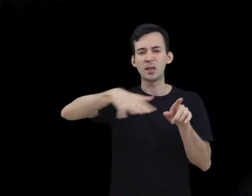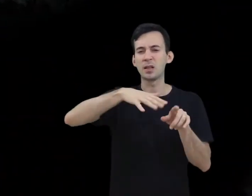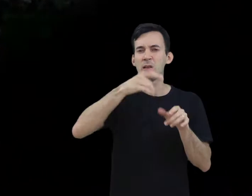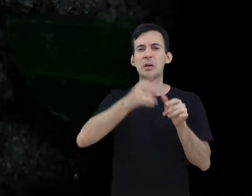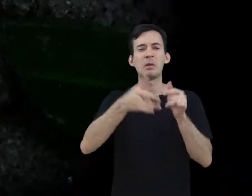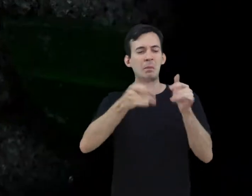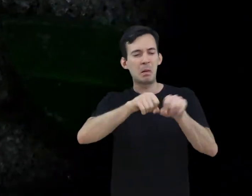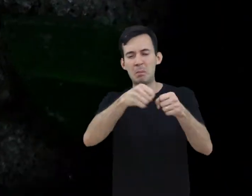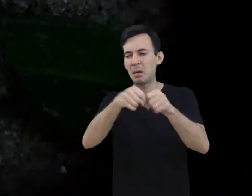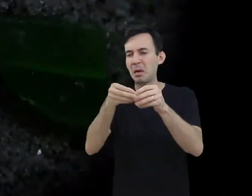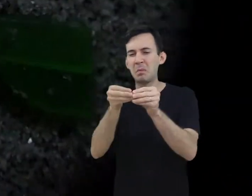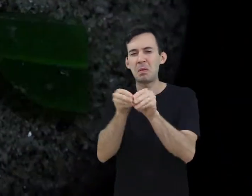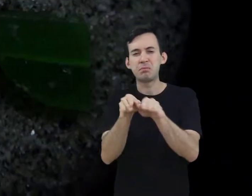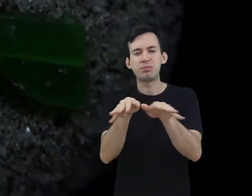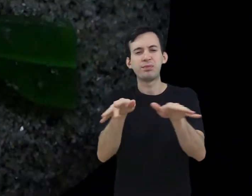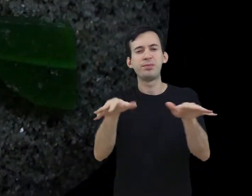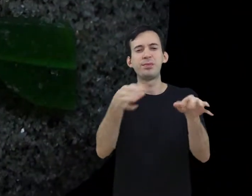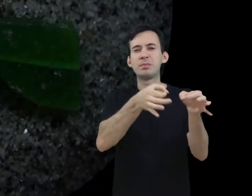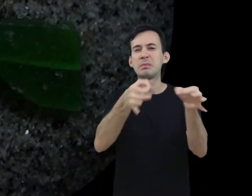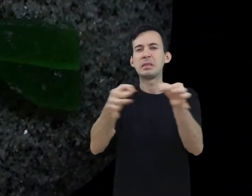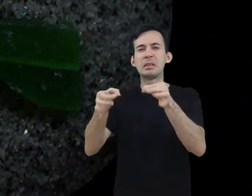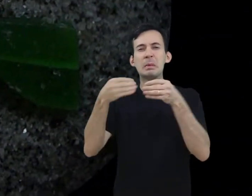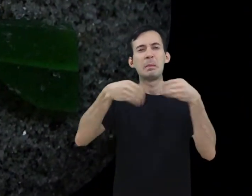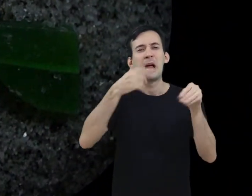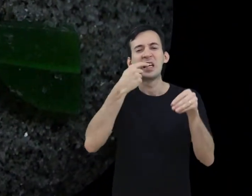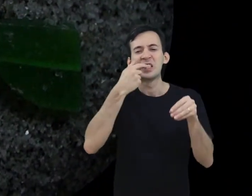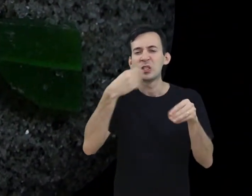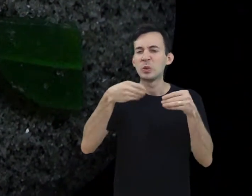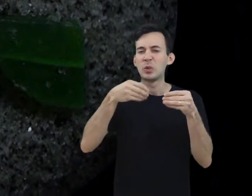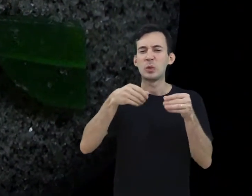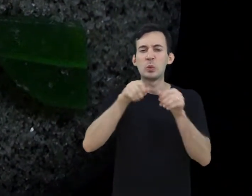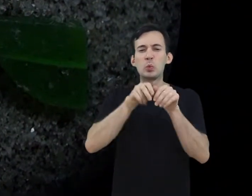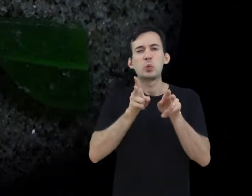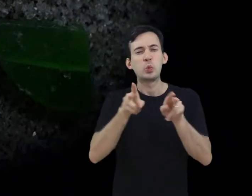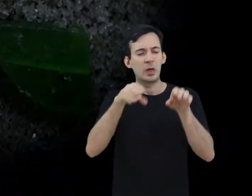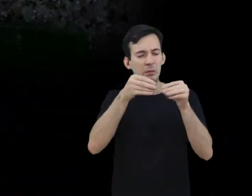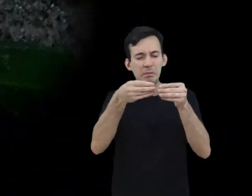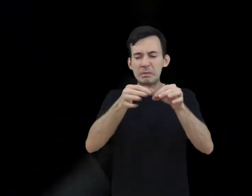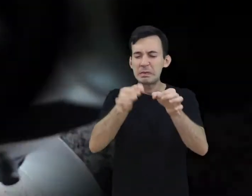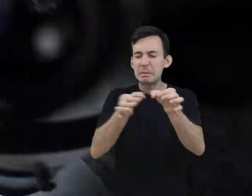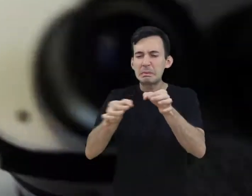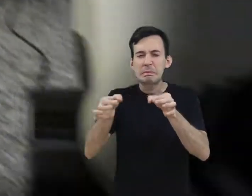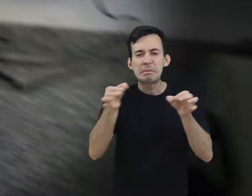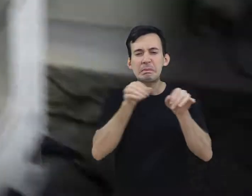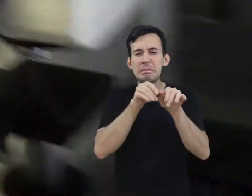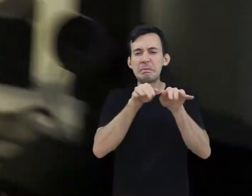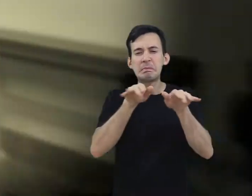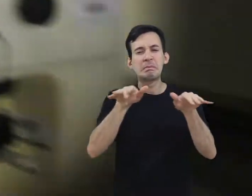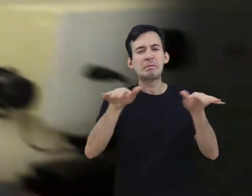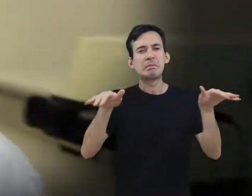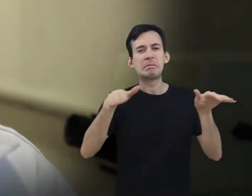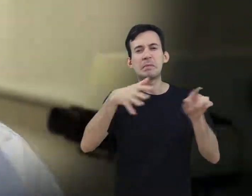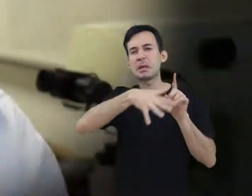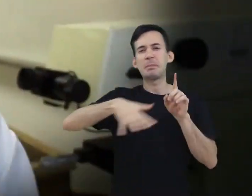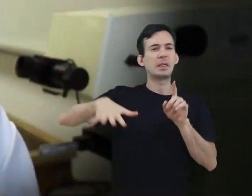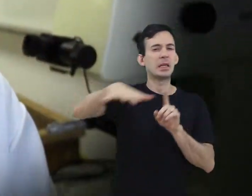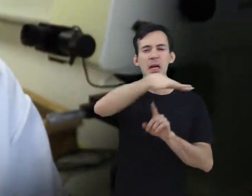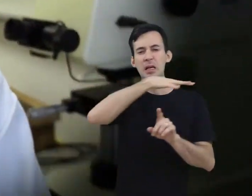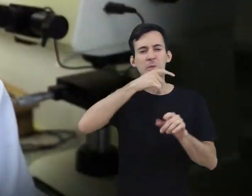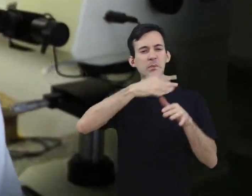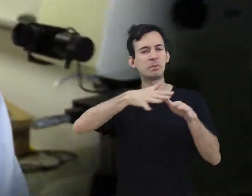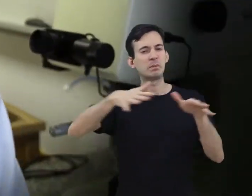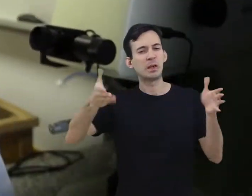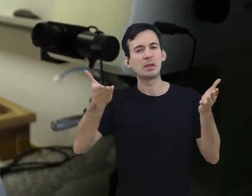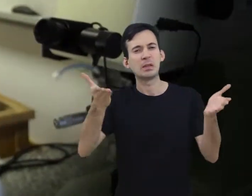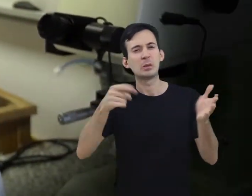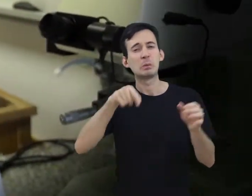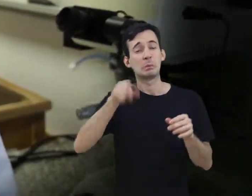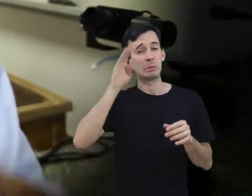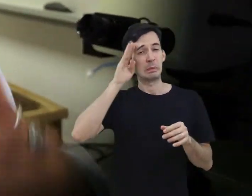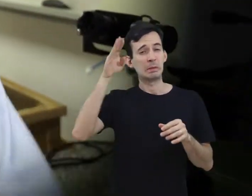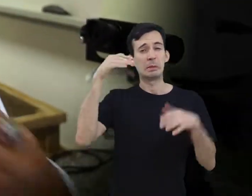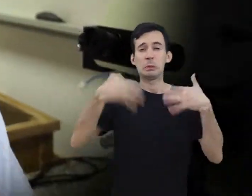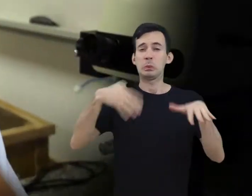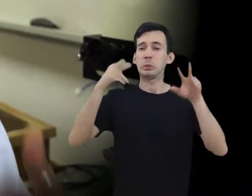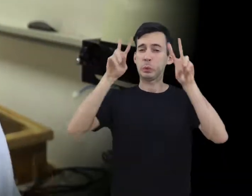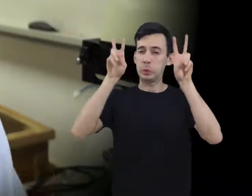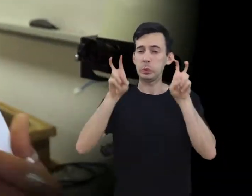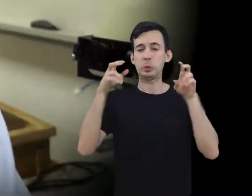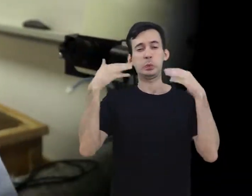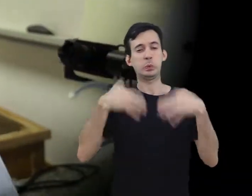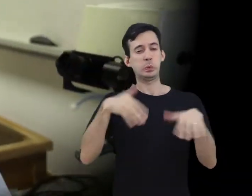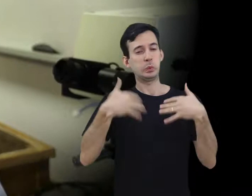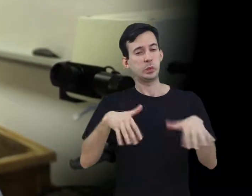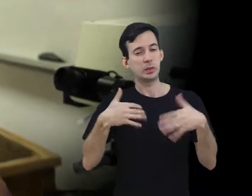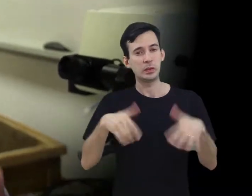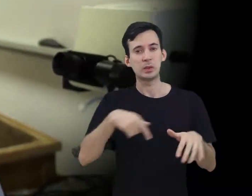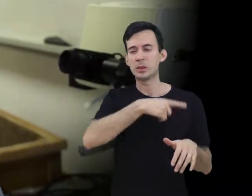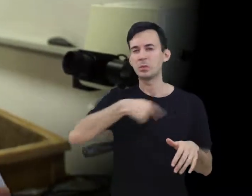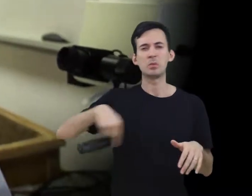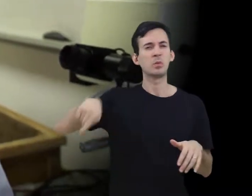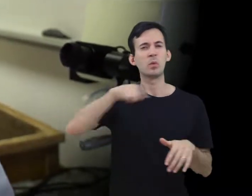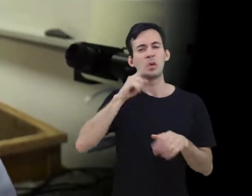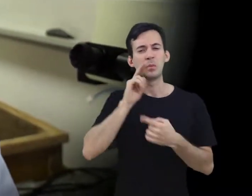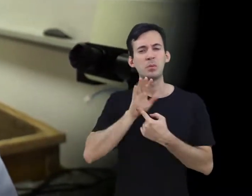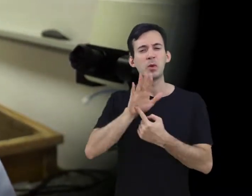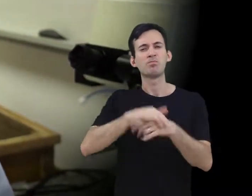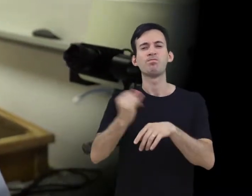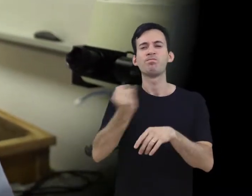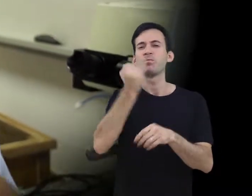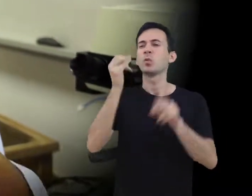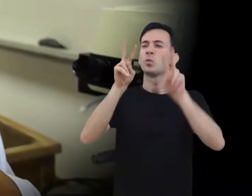and due to their long term period inside marine environment, it ended up spliting into plastic fragments which keep on spliting over and over while they are still on the surface.